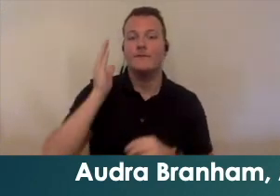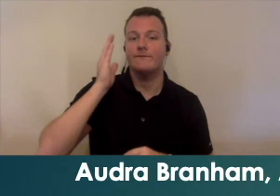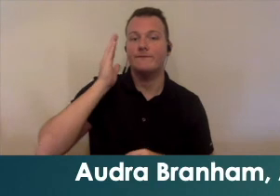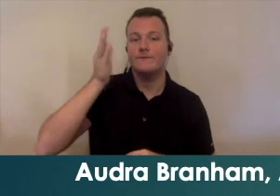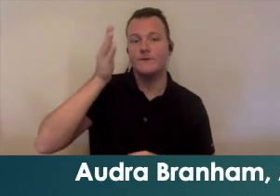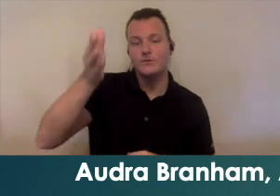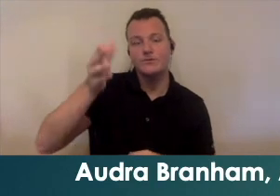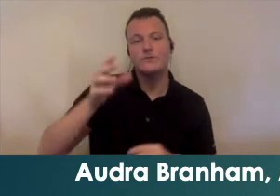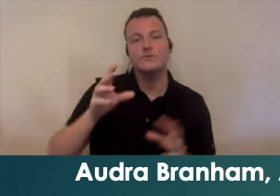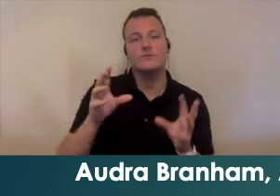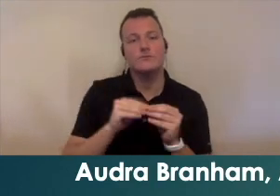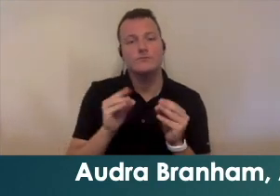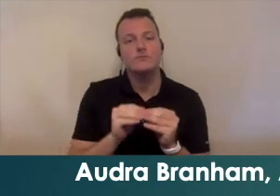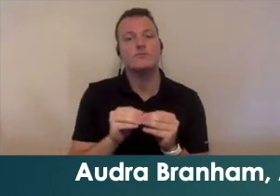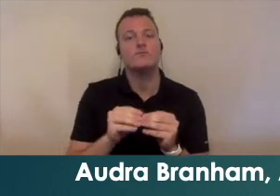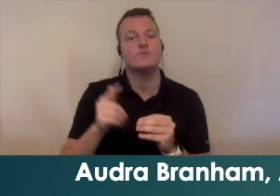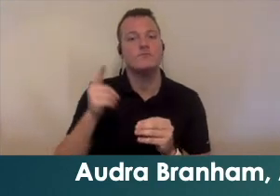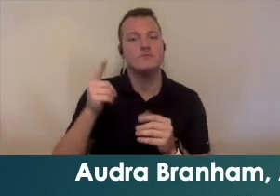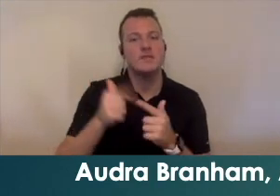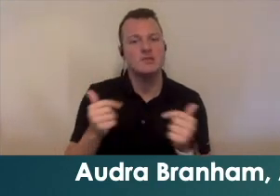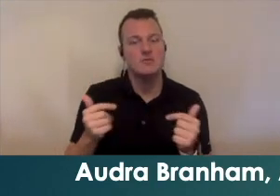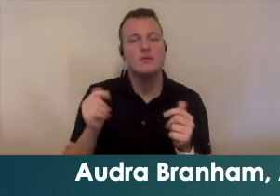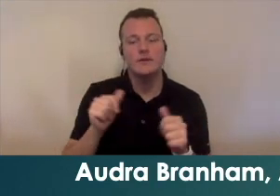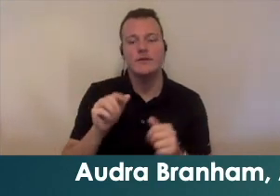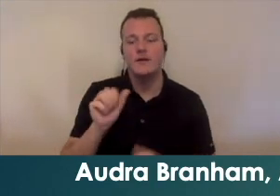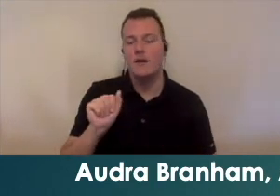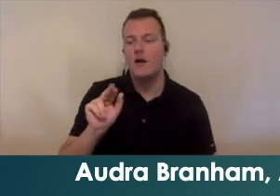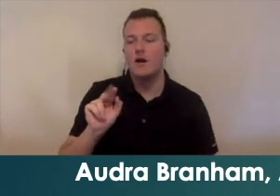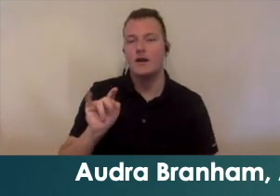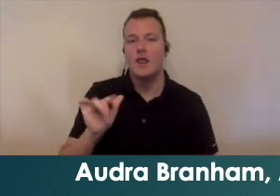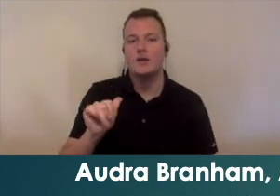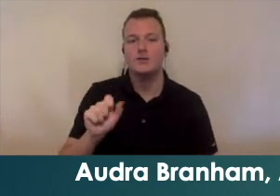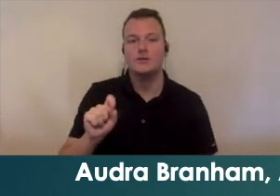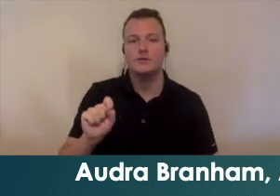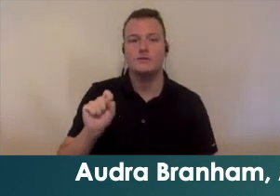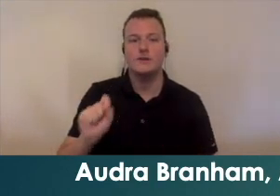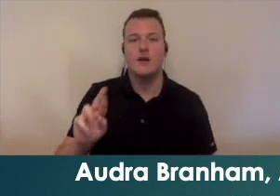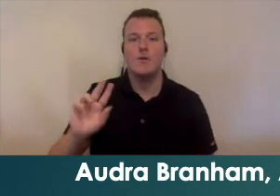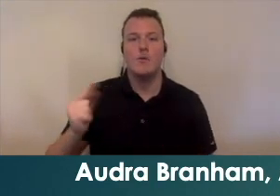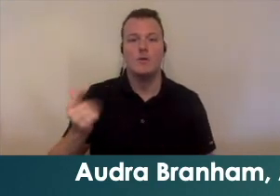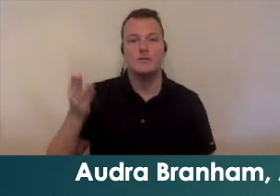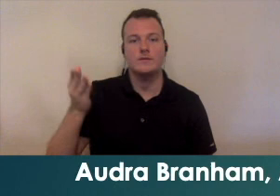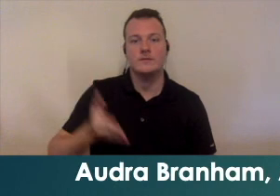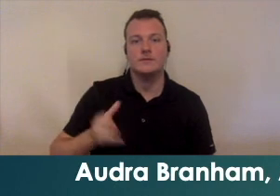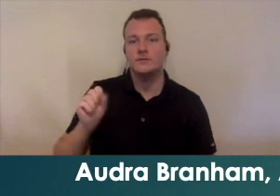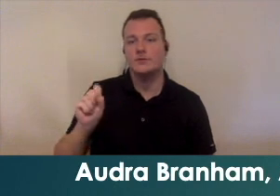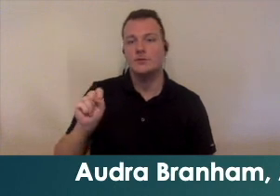Management webinars and to register visit audiologists.org/students. We